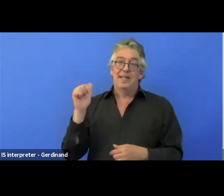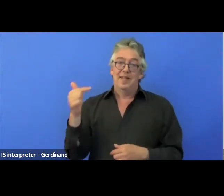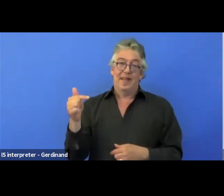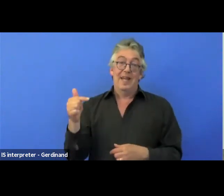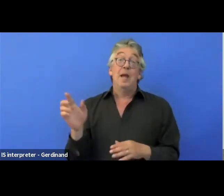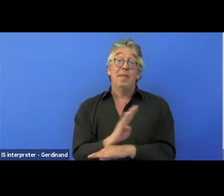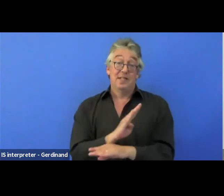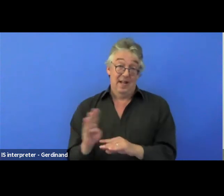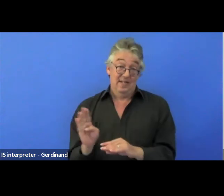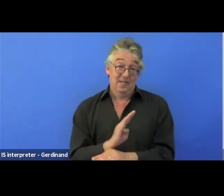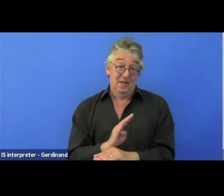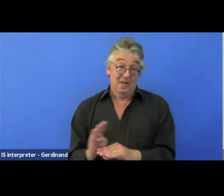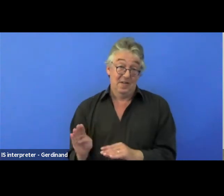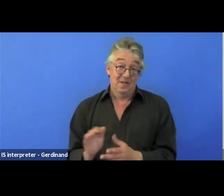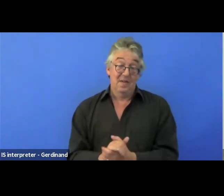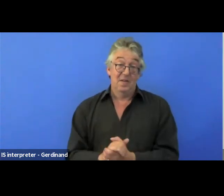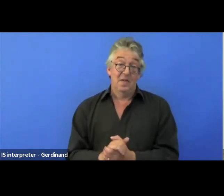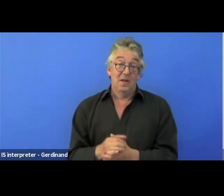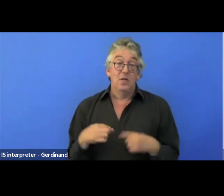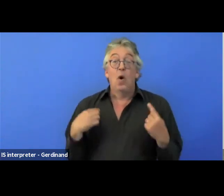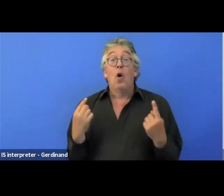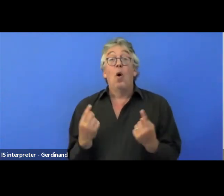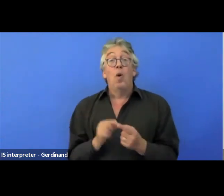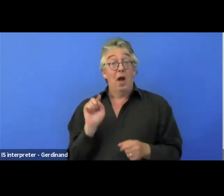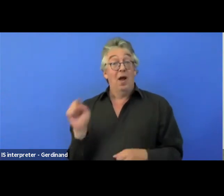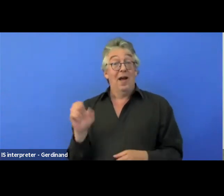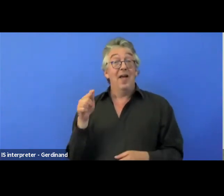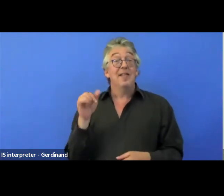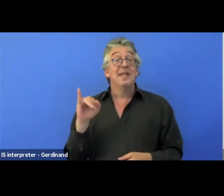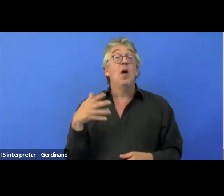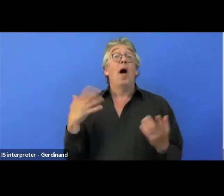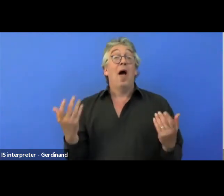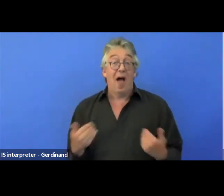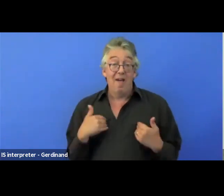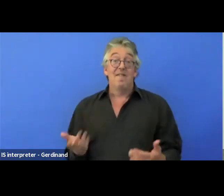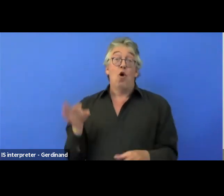And in this case, we do have voting rights, but obviously as an NGO